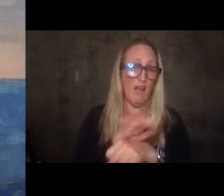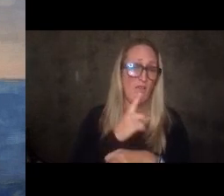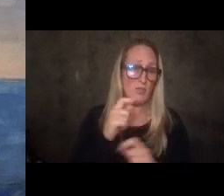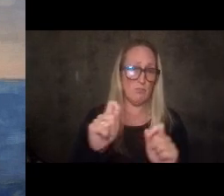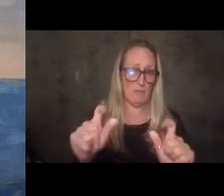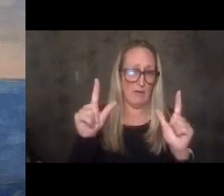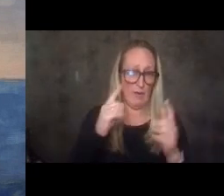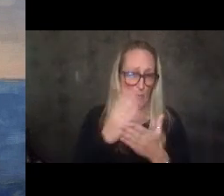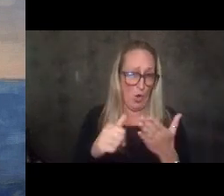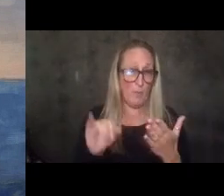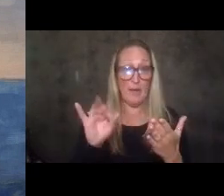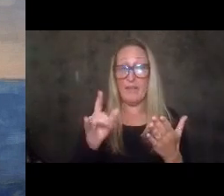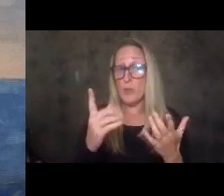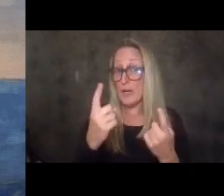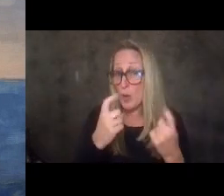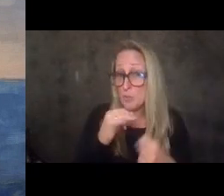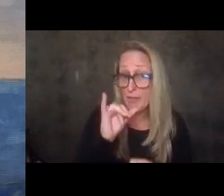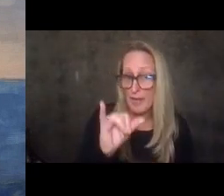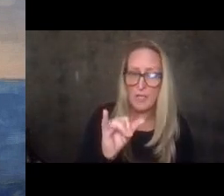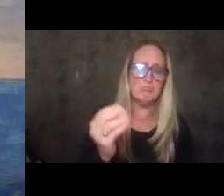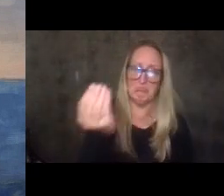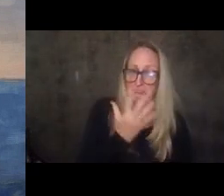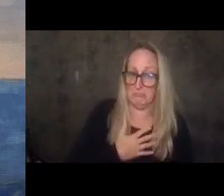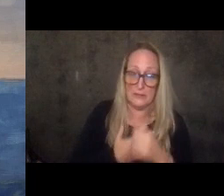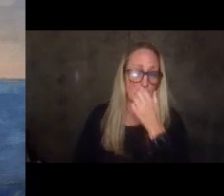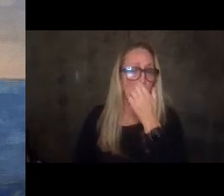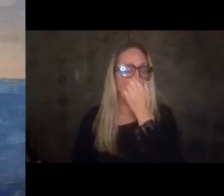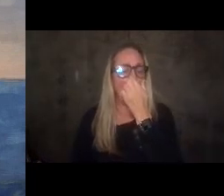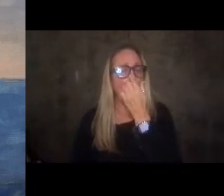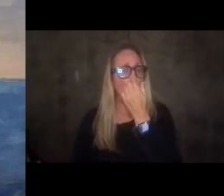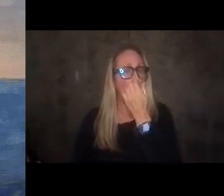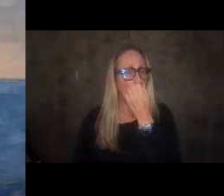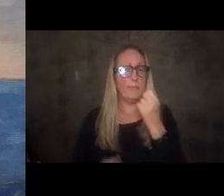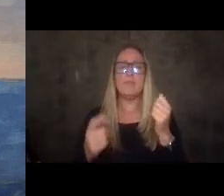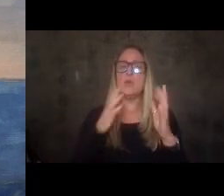we did have any questions about that just let us know. I'm going to go ahead and exit magnifier for now.